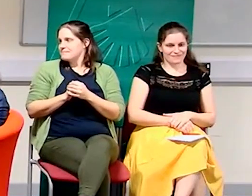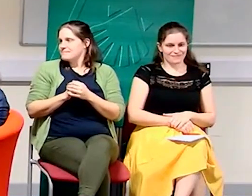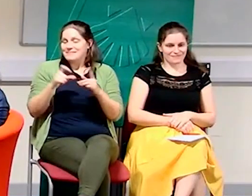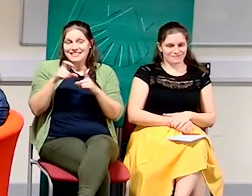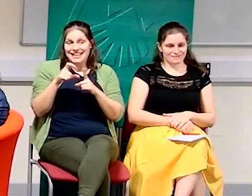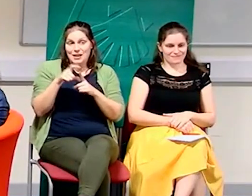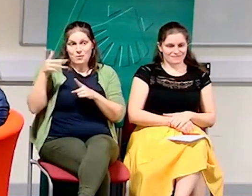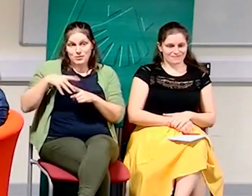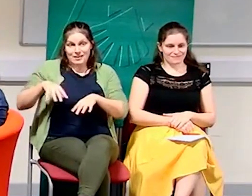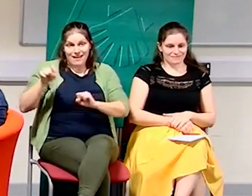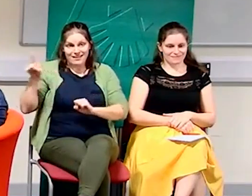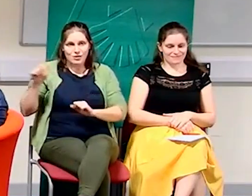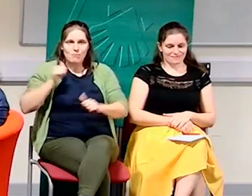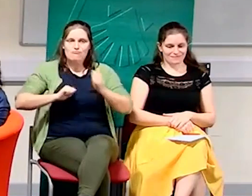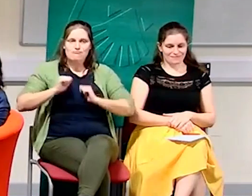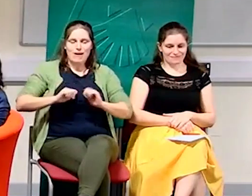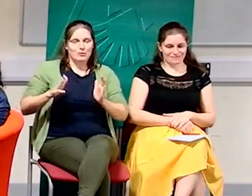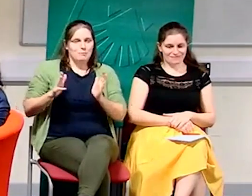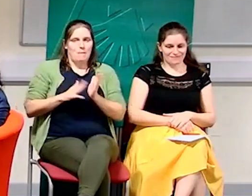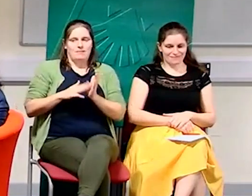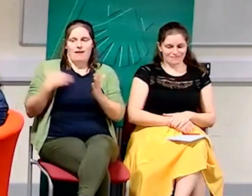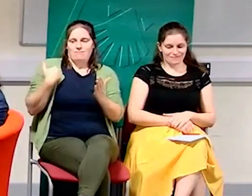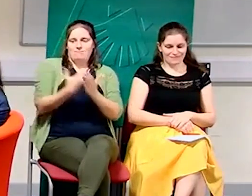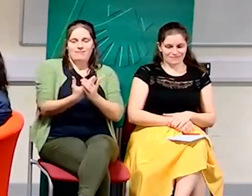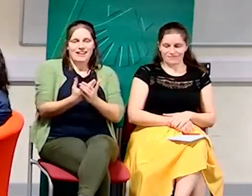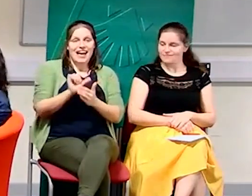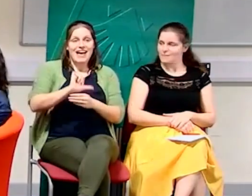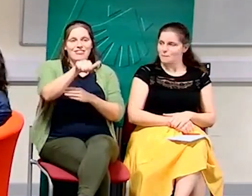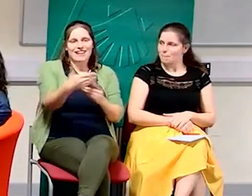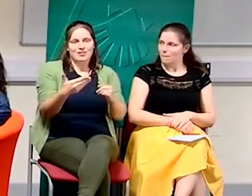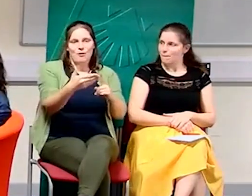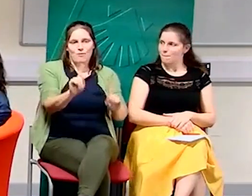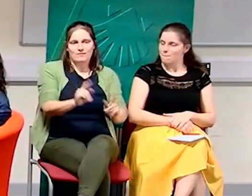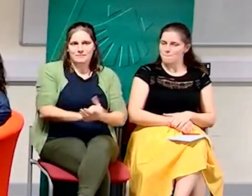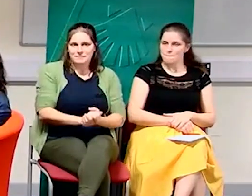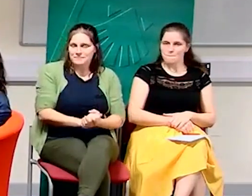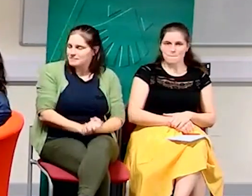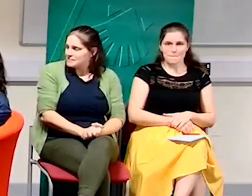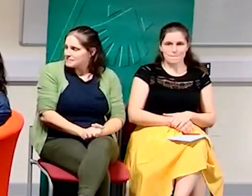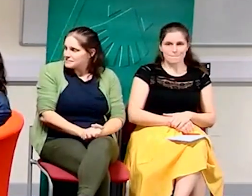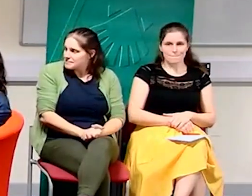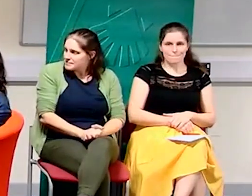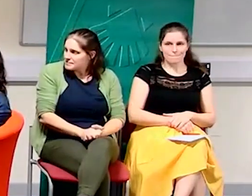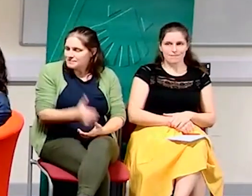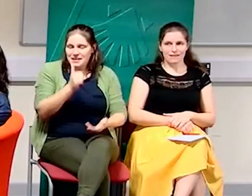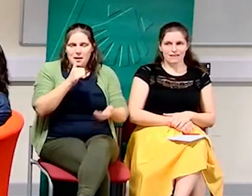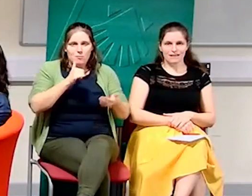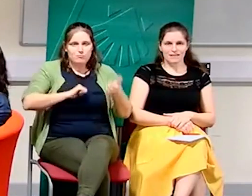happy to yeah proudest moment to date and next big thing you're working on I think proudest moment to